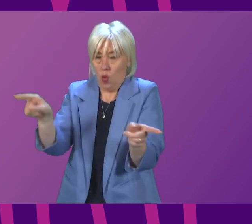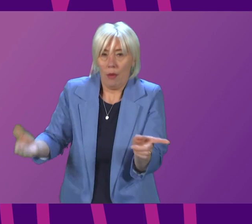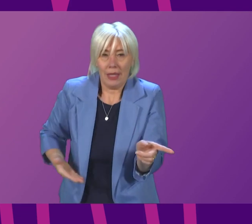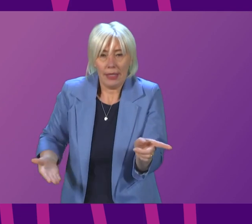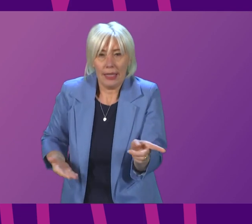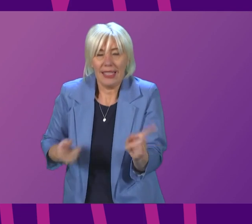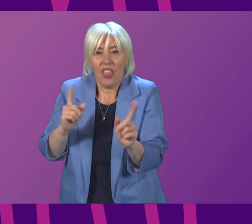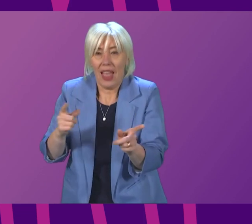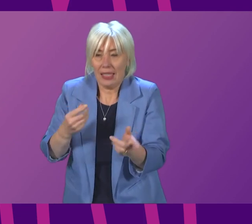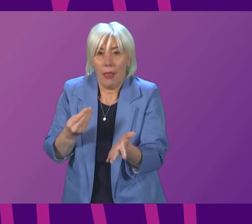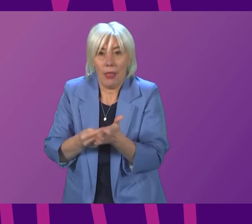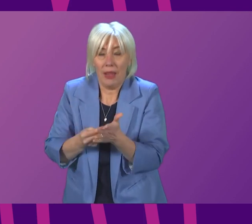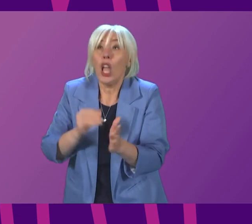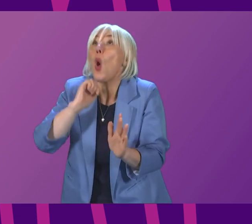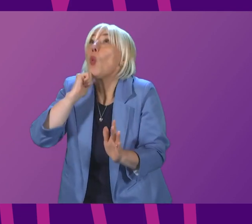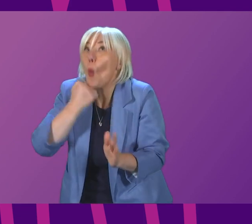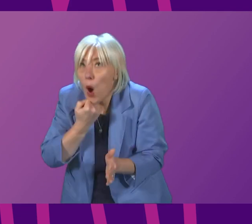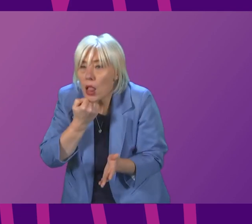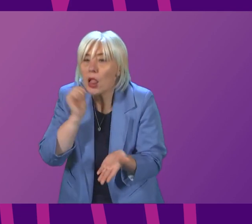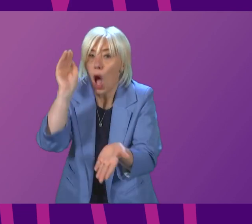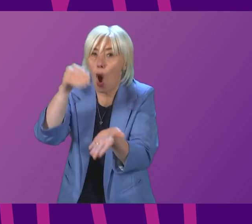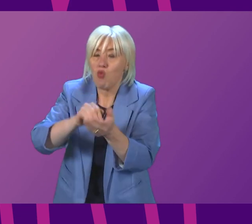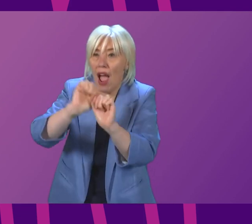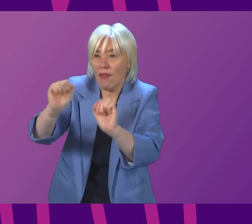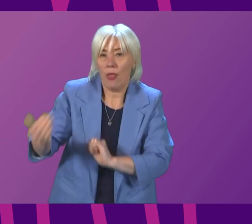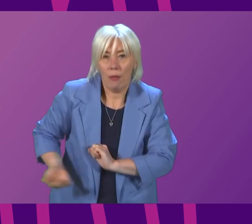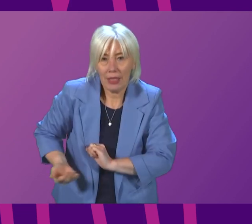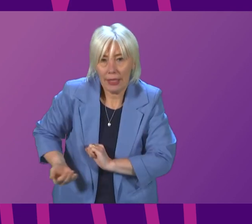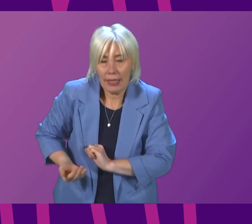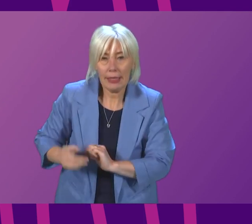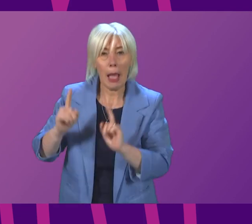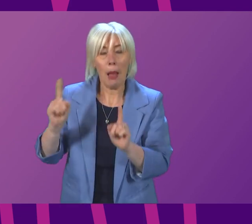That is money that will get to businesses; counterpart businesses south of the border